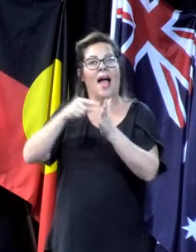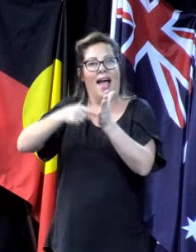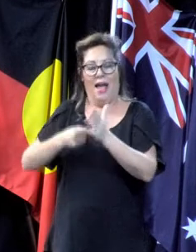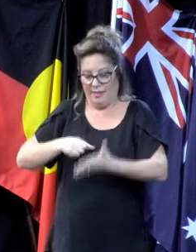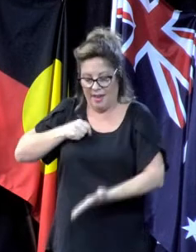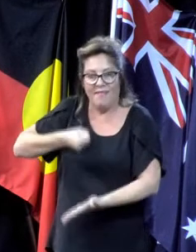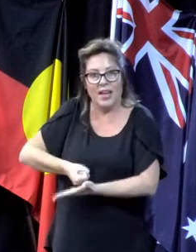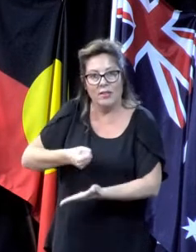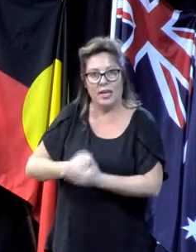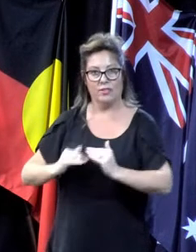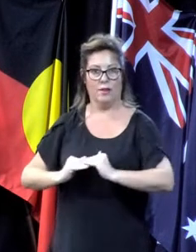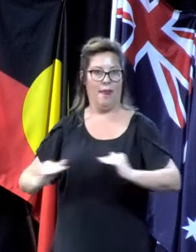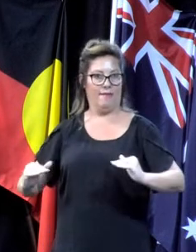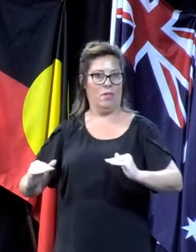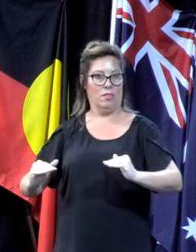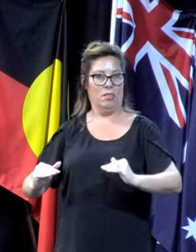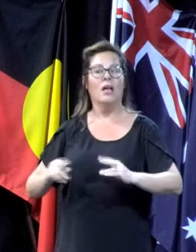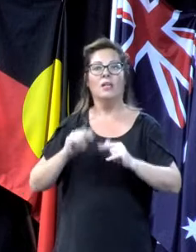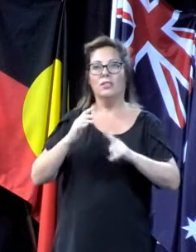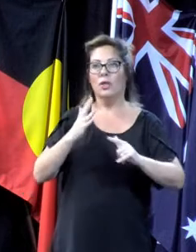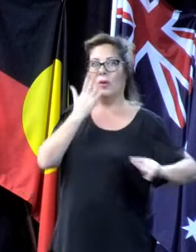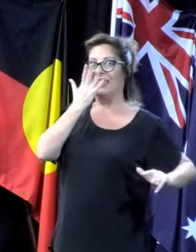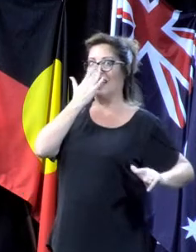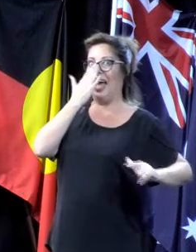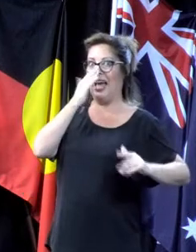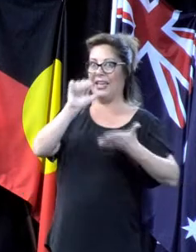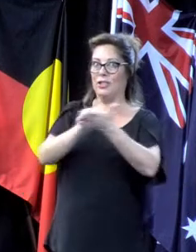that he was taught in age-appropriate contexts science,